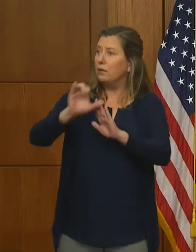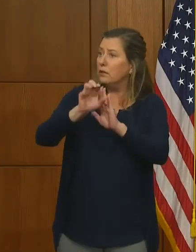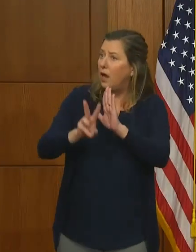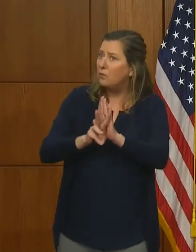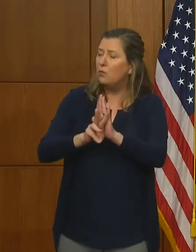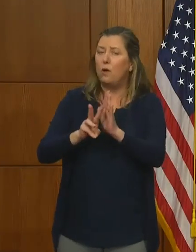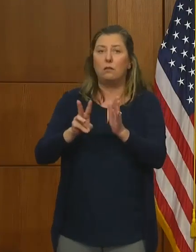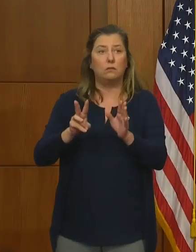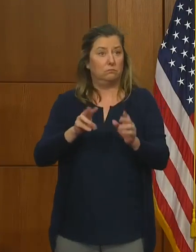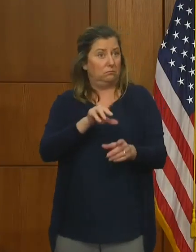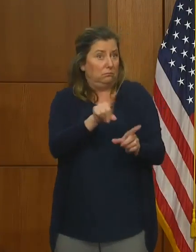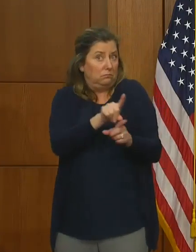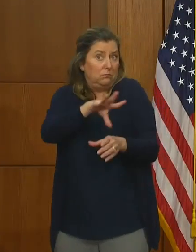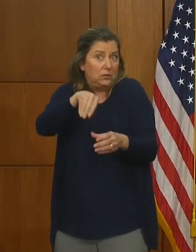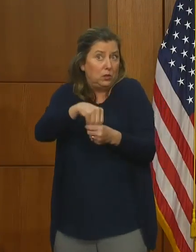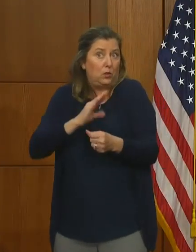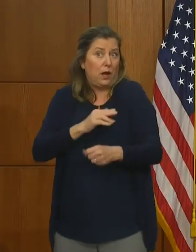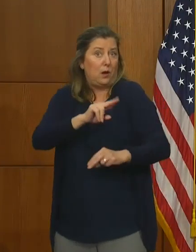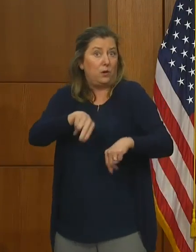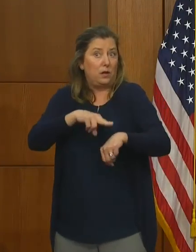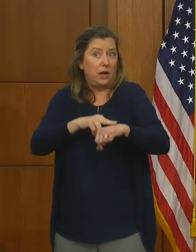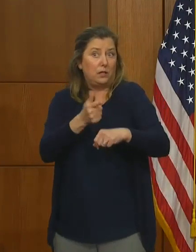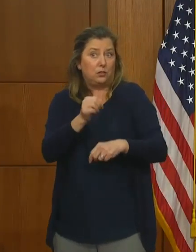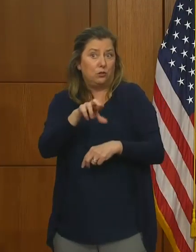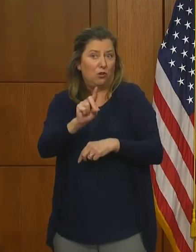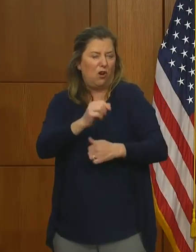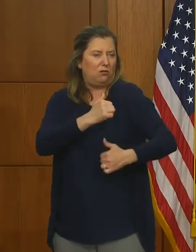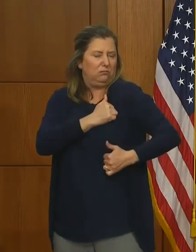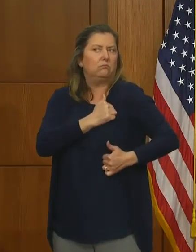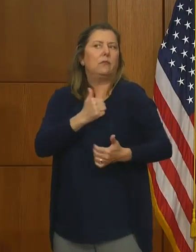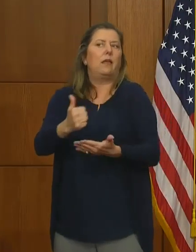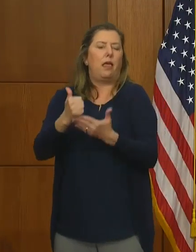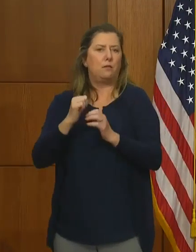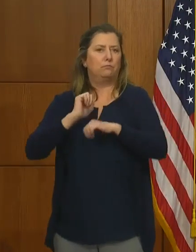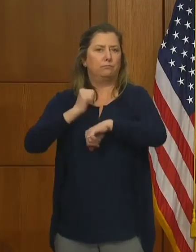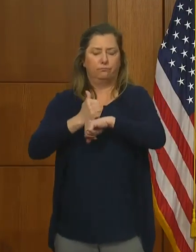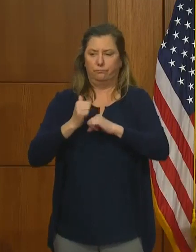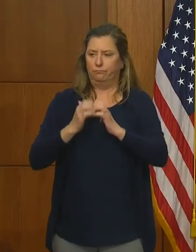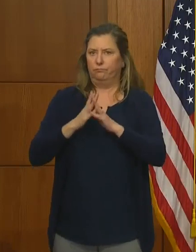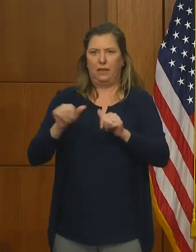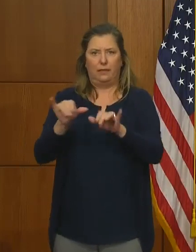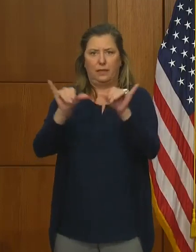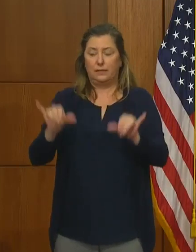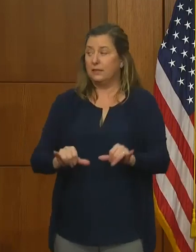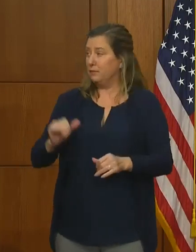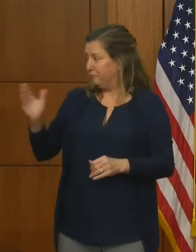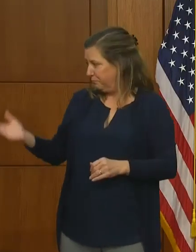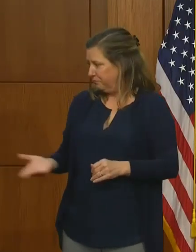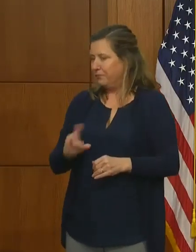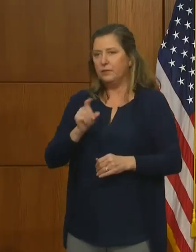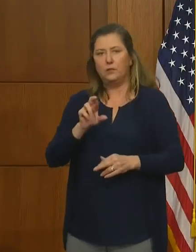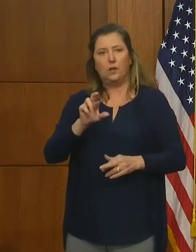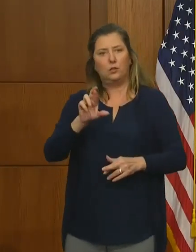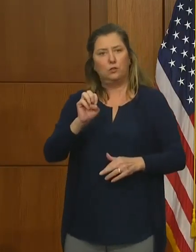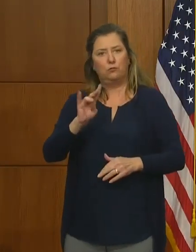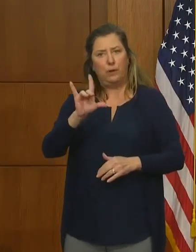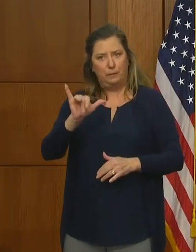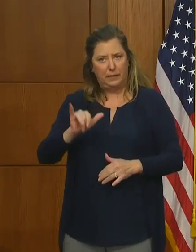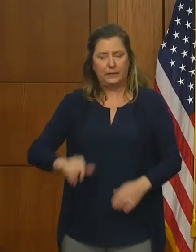VARIOUS PEOPLE THAT ARE VOLUNTEERING AROUND THE COMMONWEALTH TO INCLUDE OUR OUR NATIONAL GUARD AND IT REALLY